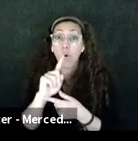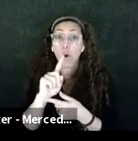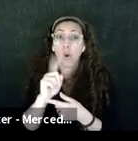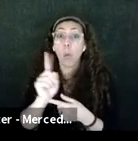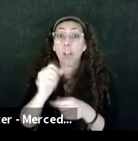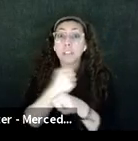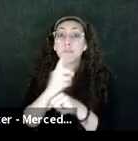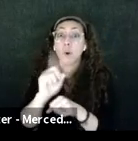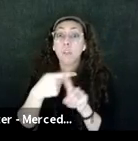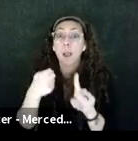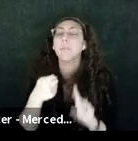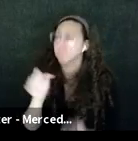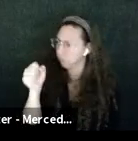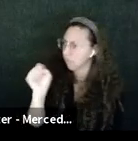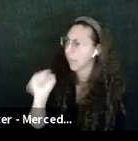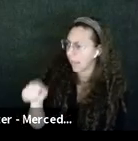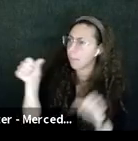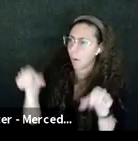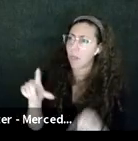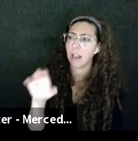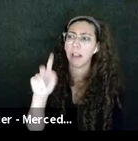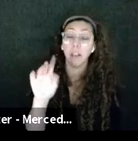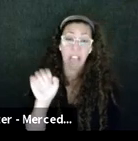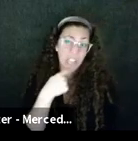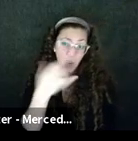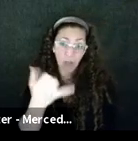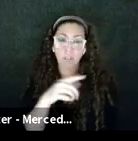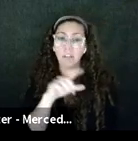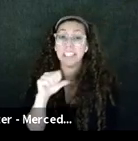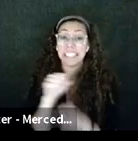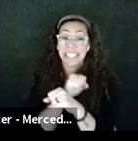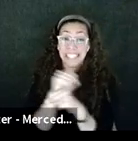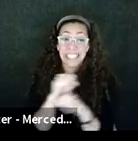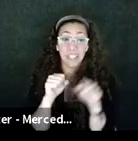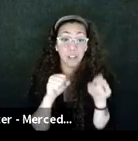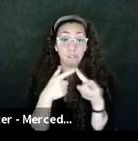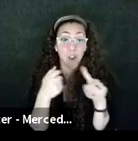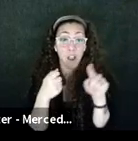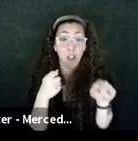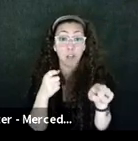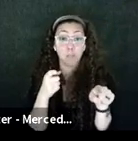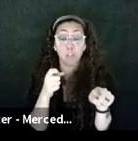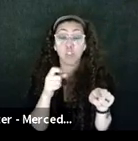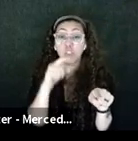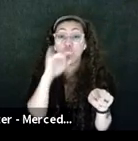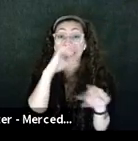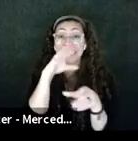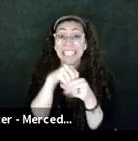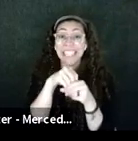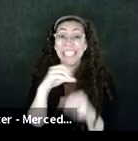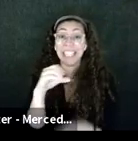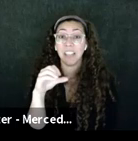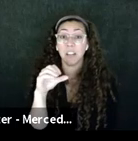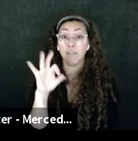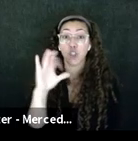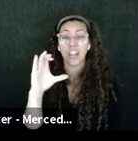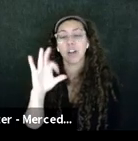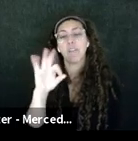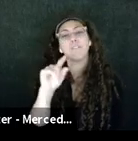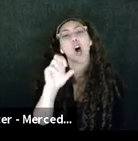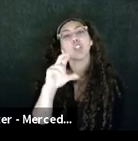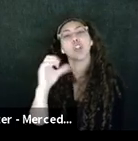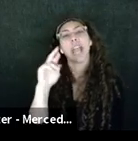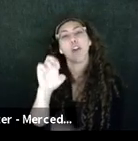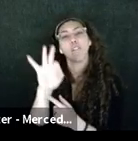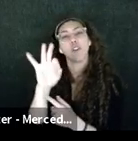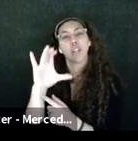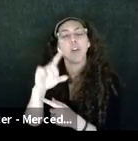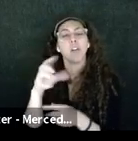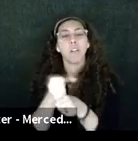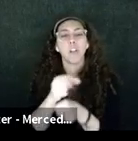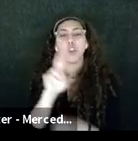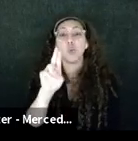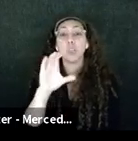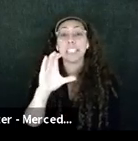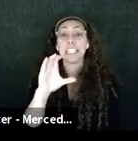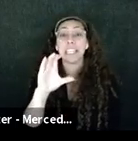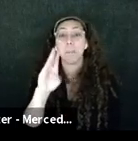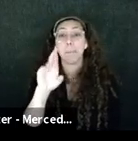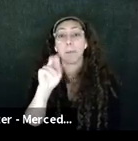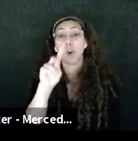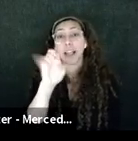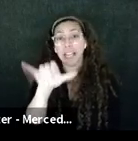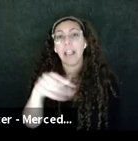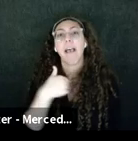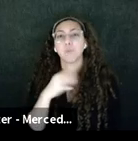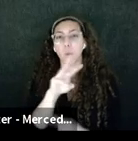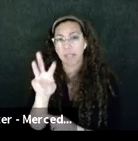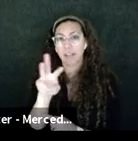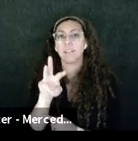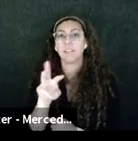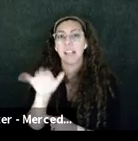Jason Williams: And so I can tell you right now, the statistic around the children and care the UC Berkeley has a website and UC Berkeley actually is connected to the entire State of California is